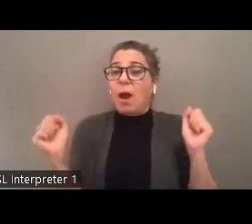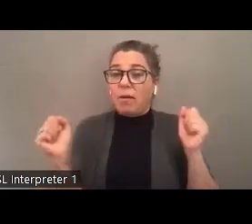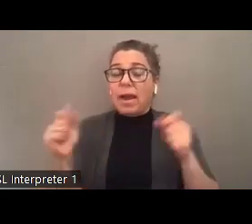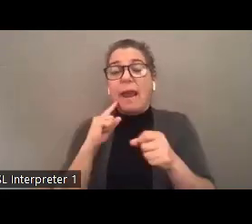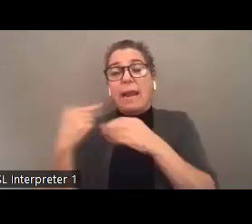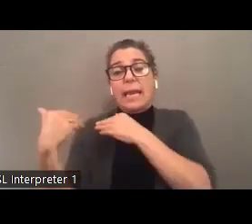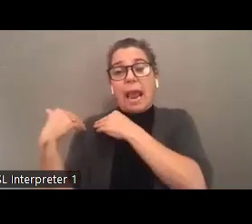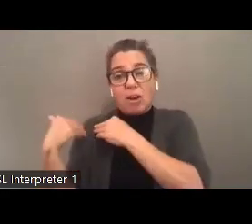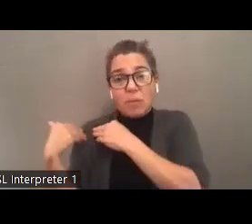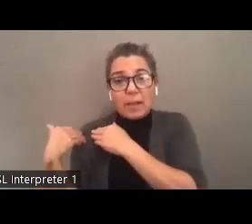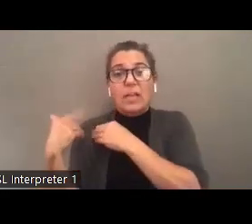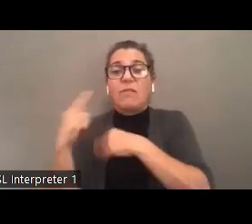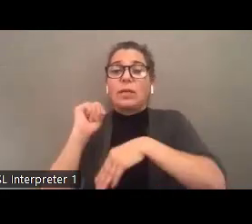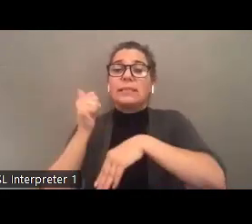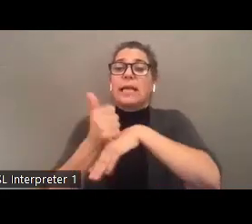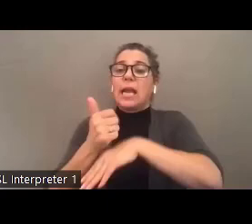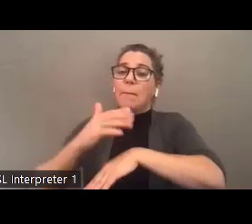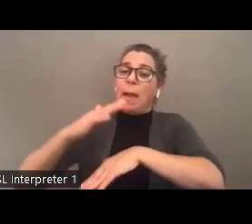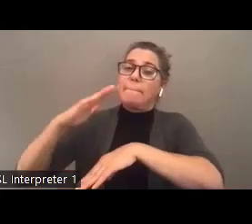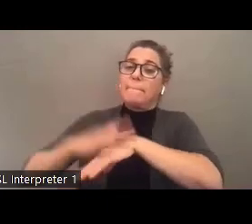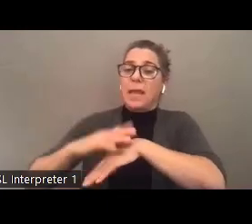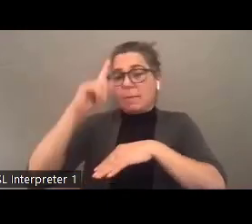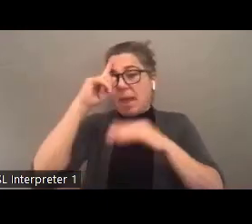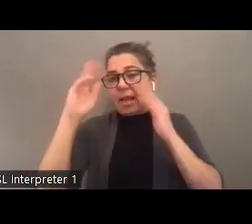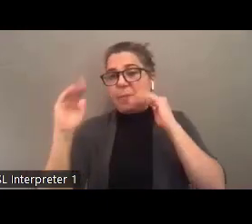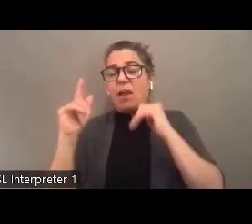by setting a minimum expectation for data sharing.